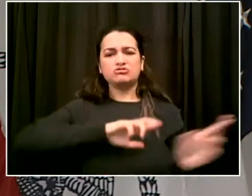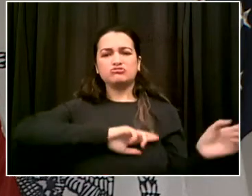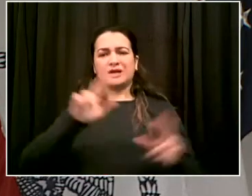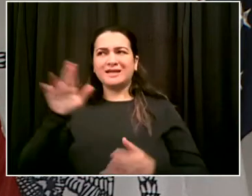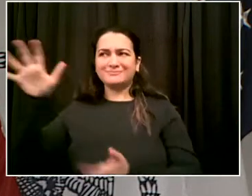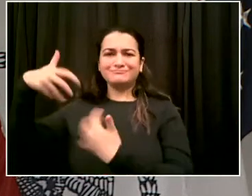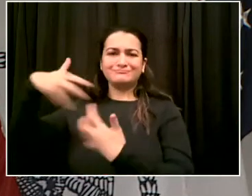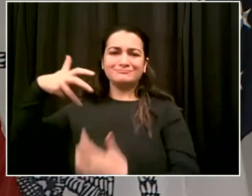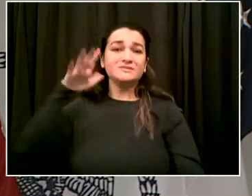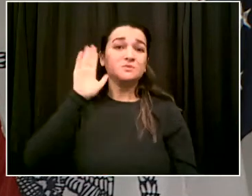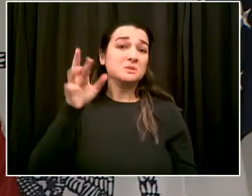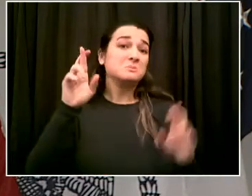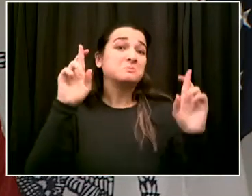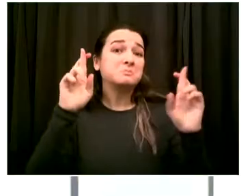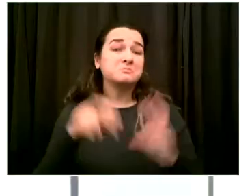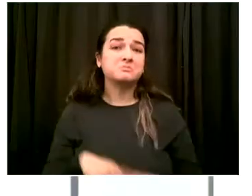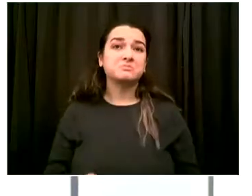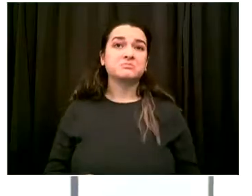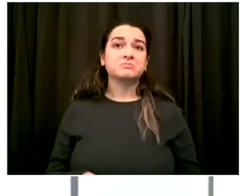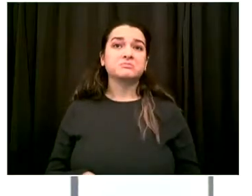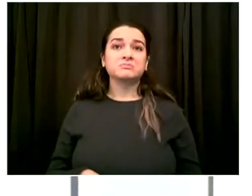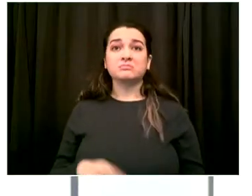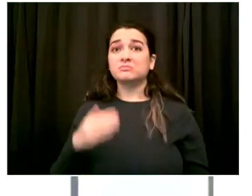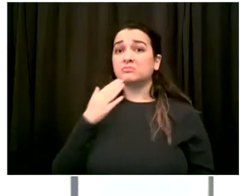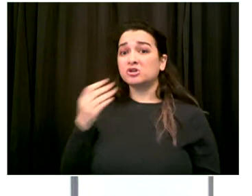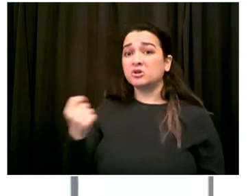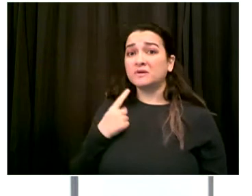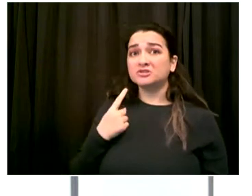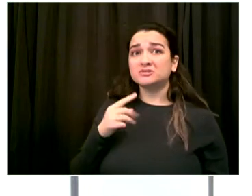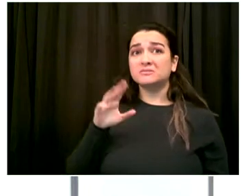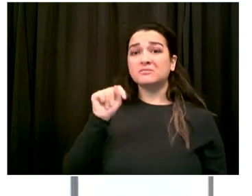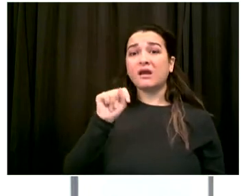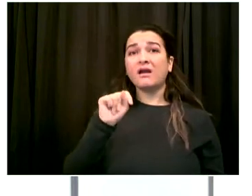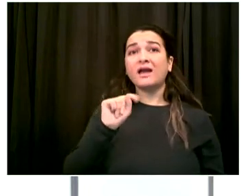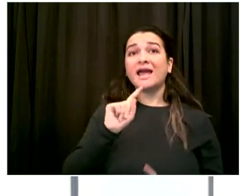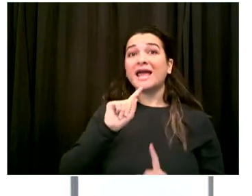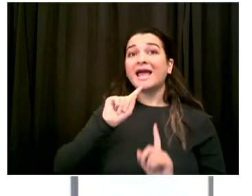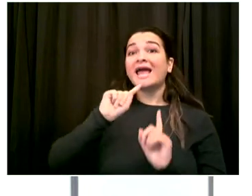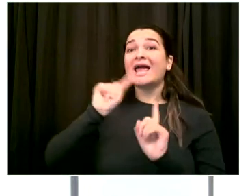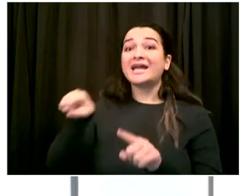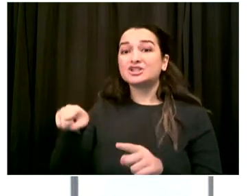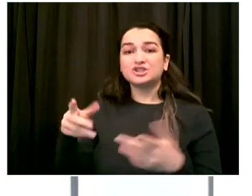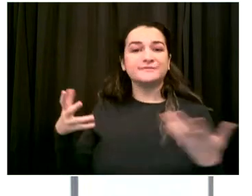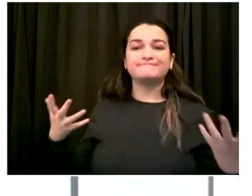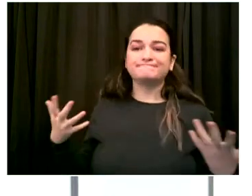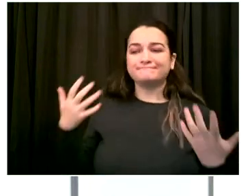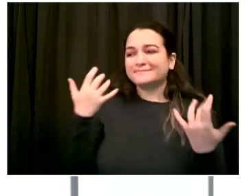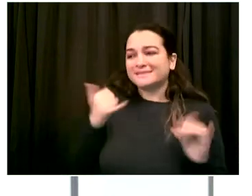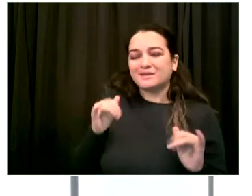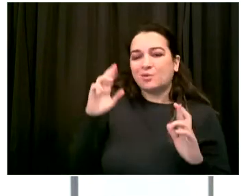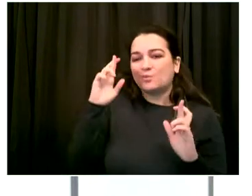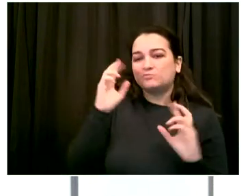WE WILLLL HAVVE TO REEVALUATE SOME OF THE APPROACH. I I HTHTINYK OUOUR QUEUESTION IS VERY PERTINENT GOING FORWARD. I HOPE WE ARE NOT IN THAT KIND